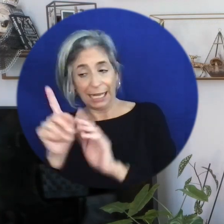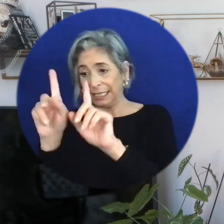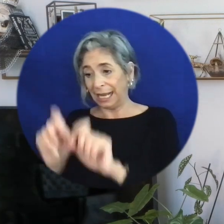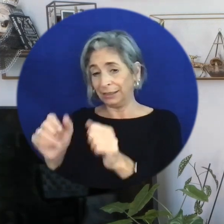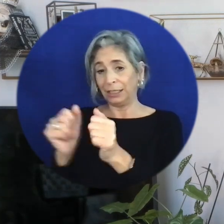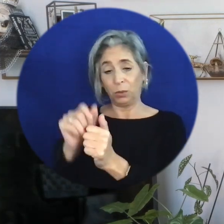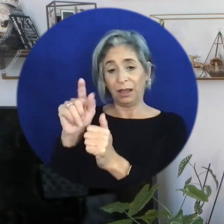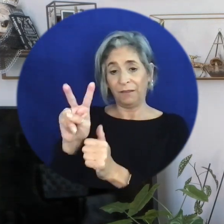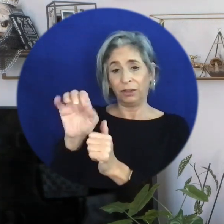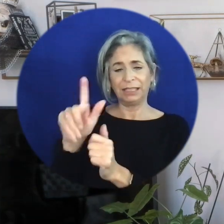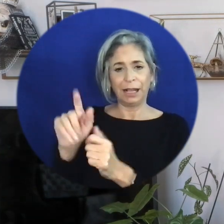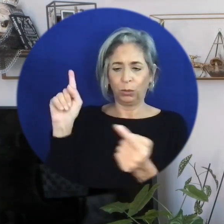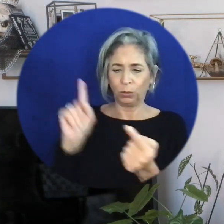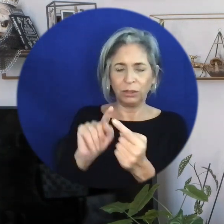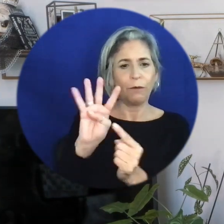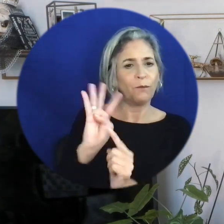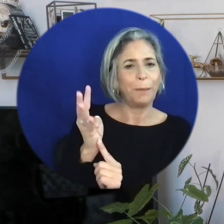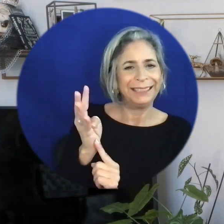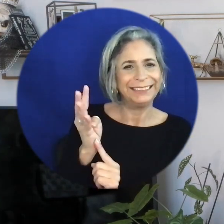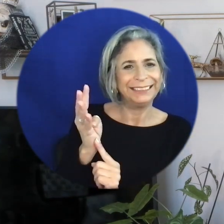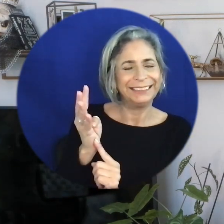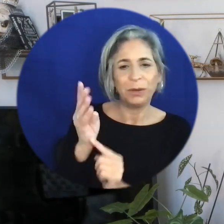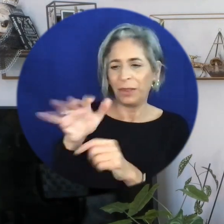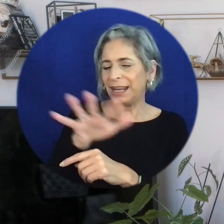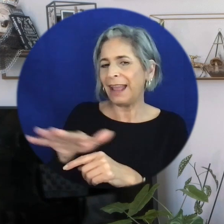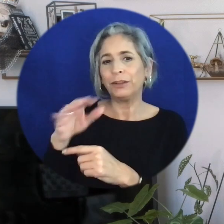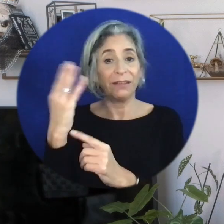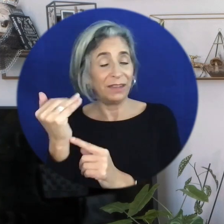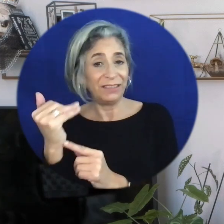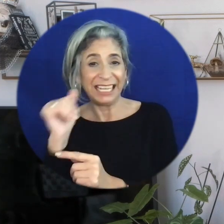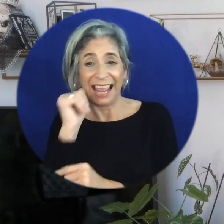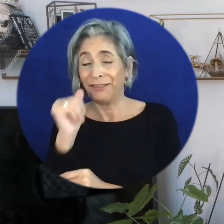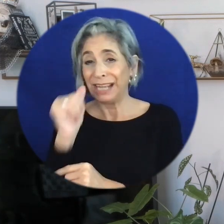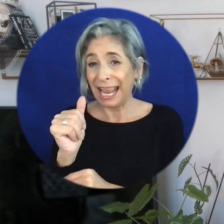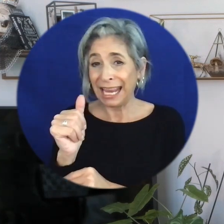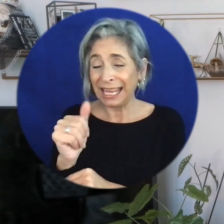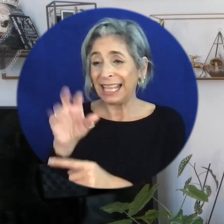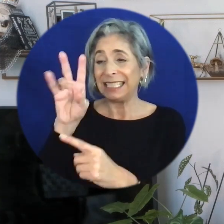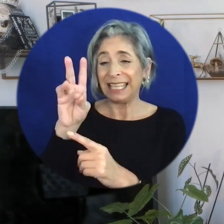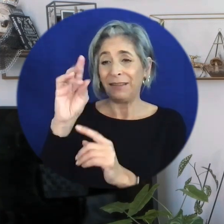Early testing with Vercel brings deployments down to four minutes. With an average of 15 deploys per day,